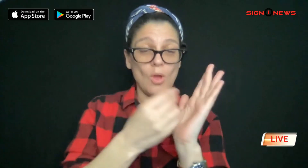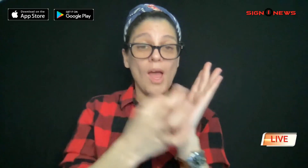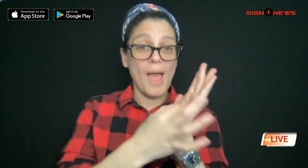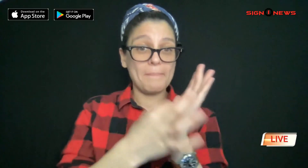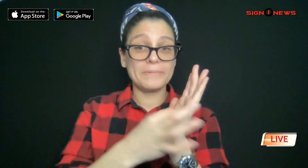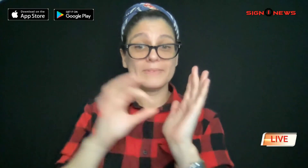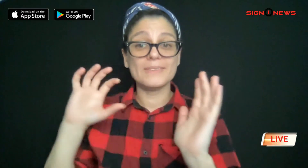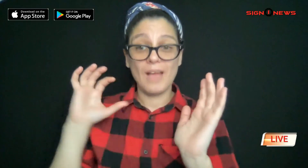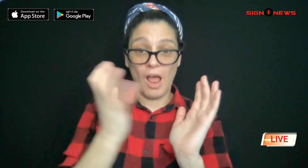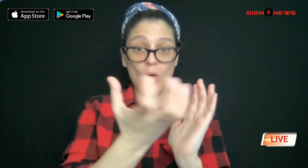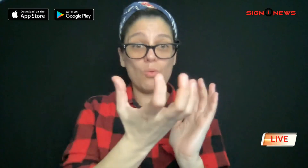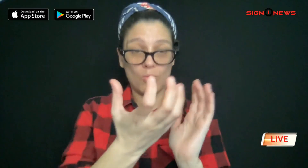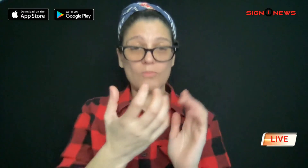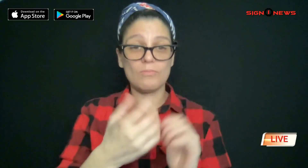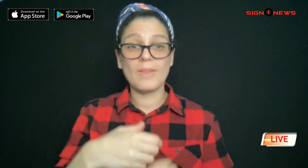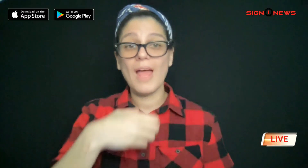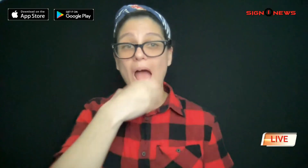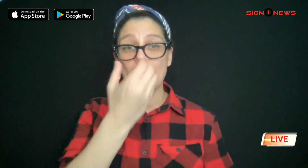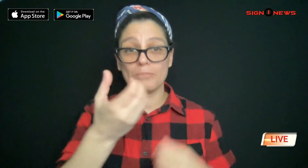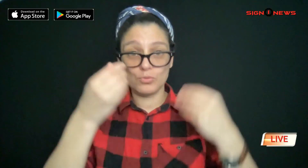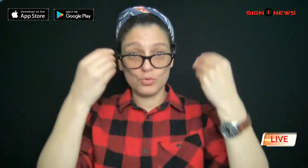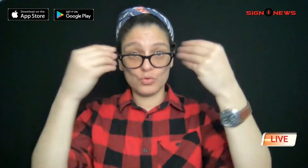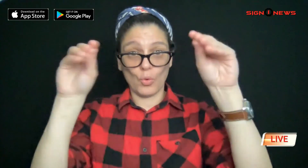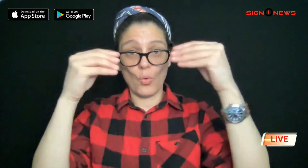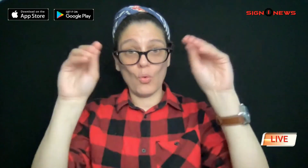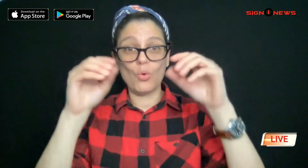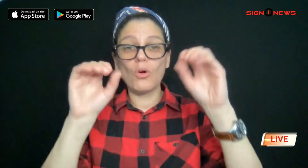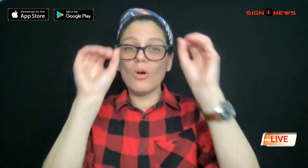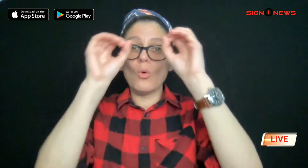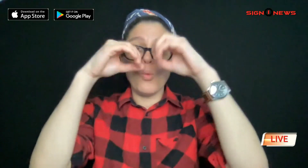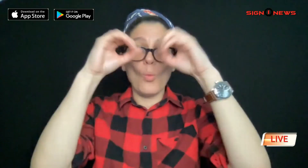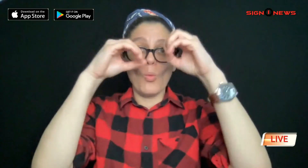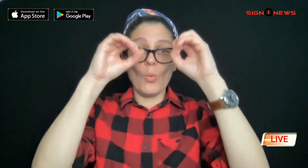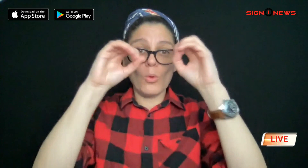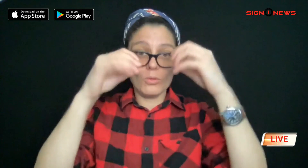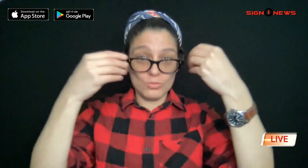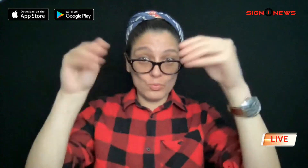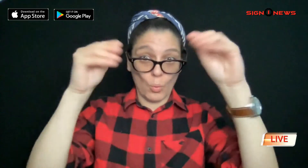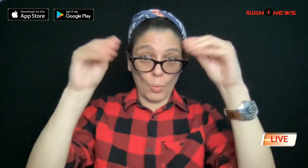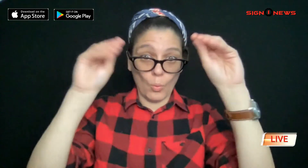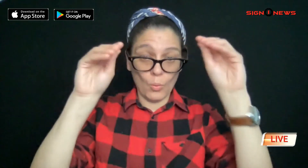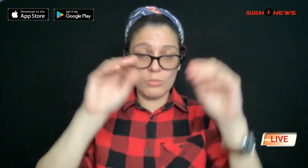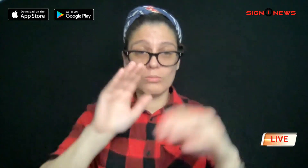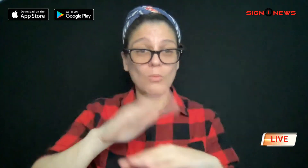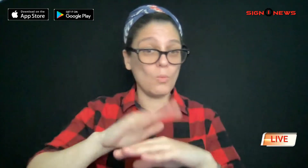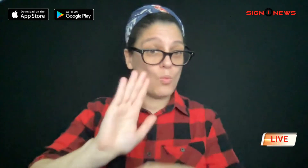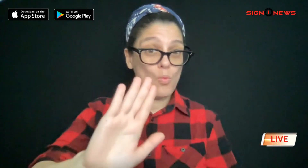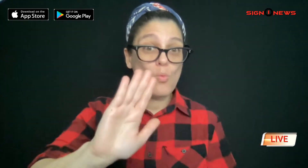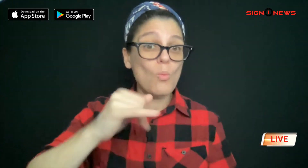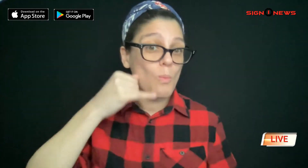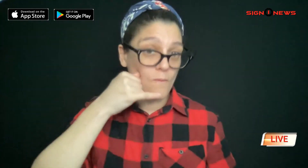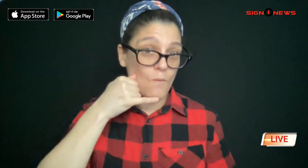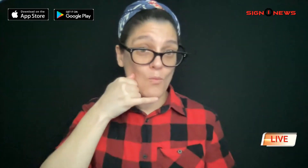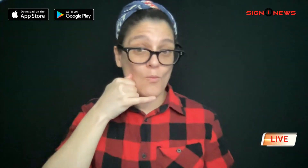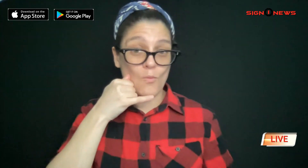app by heading to the app store or Google play store on your smart phone and you can